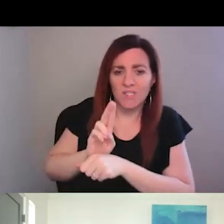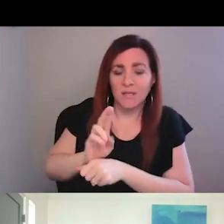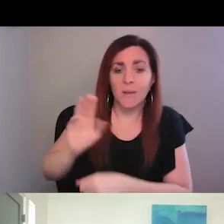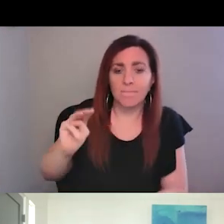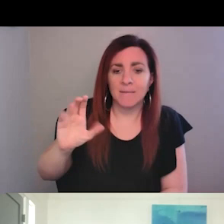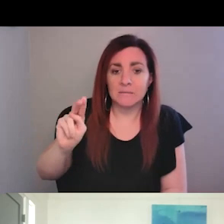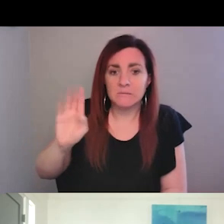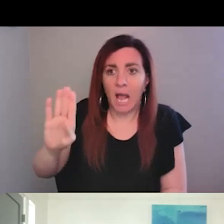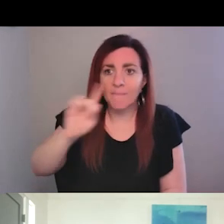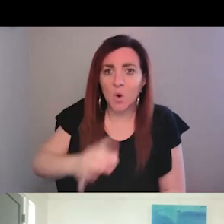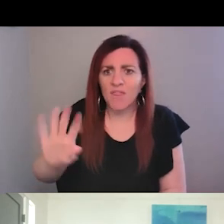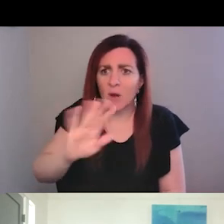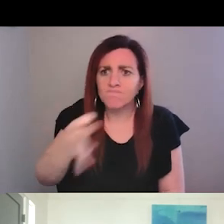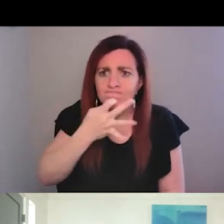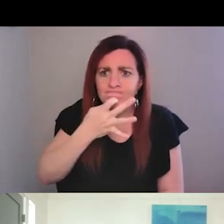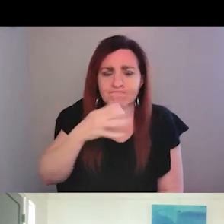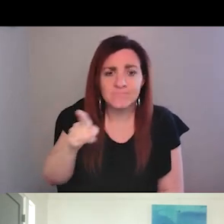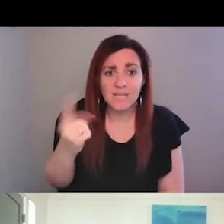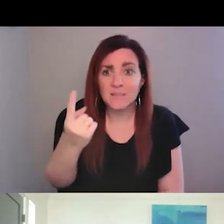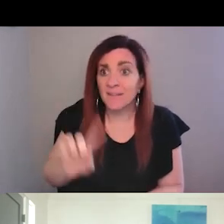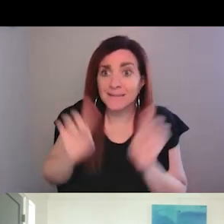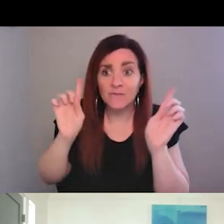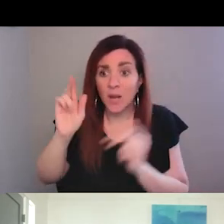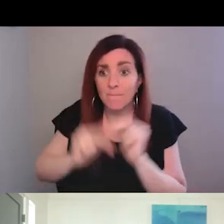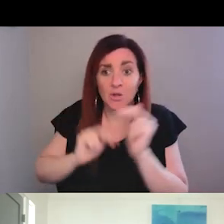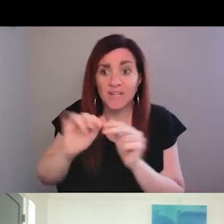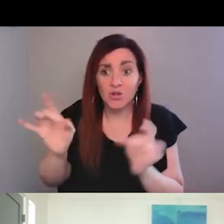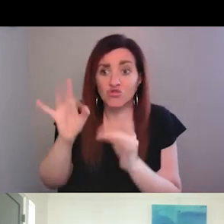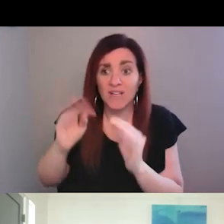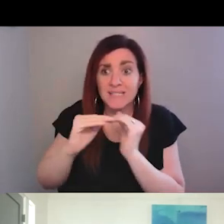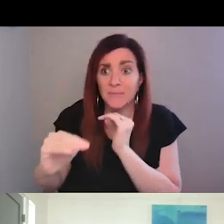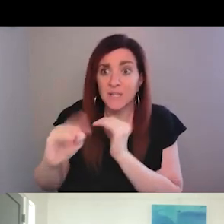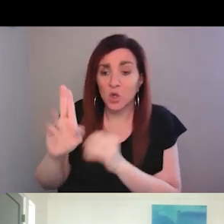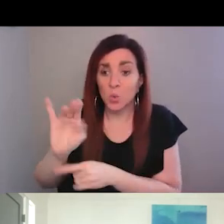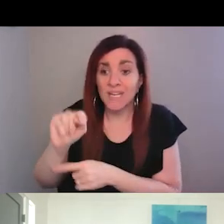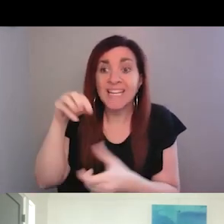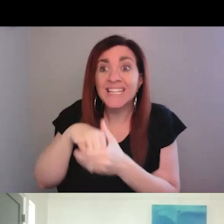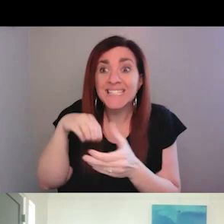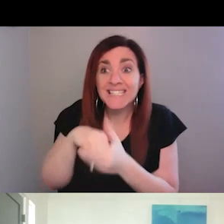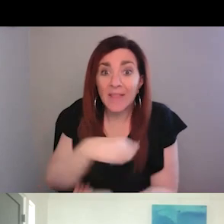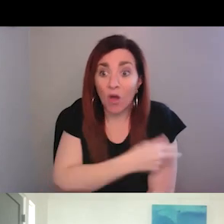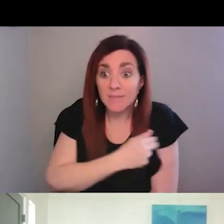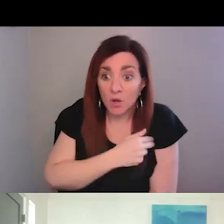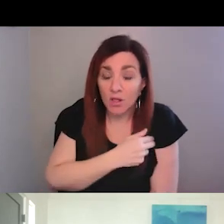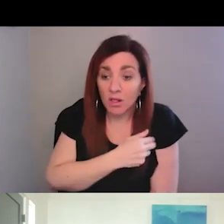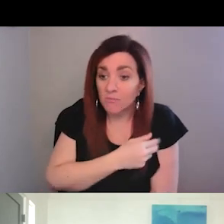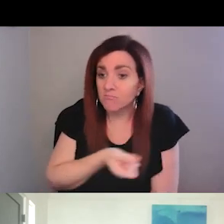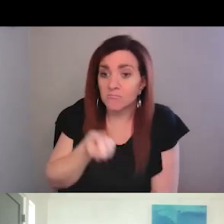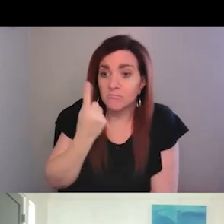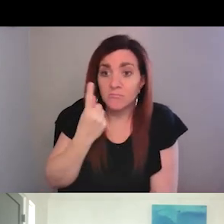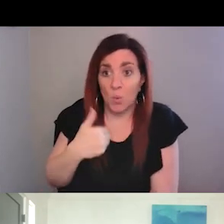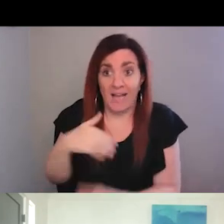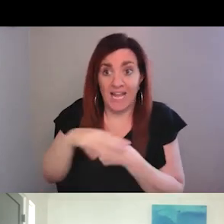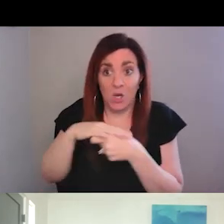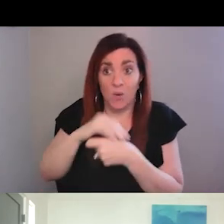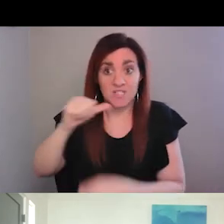EXPERTISE AND BUILD A CRISIS STABILIZATION IN A HOSPITAL. NOT TYPICALLY DONE,